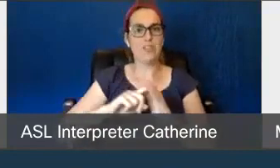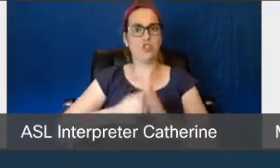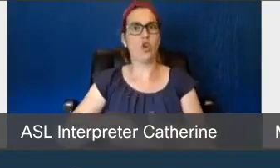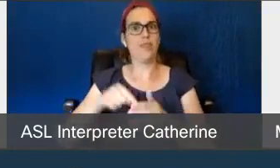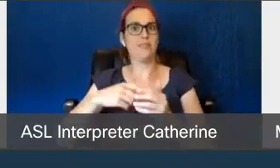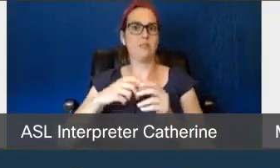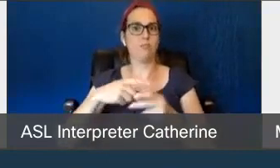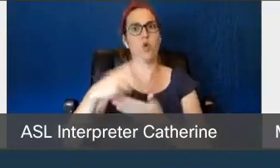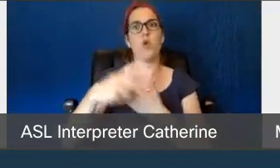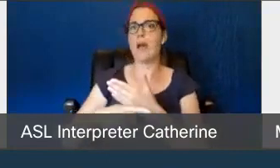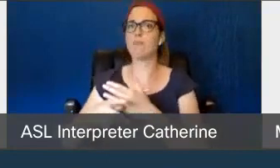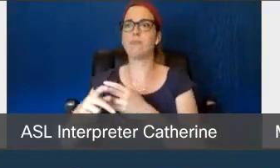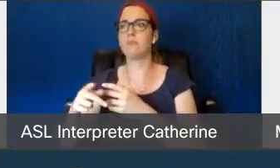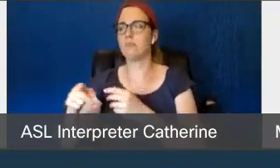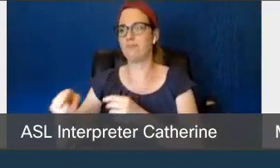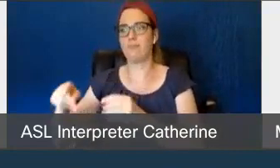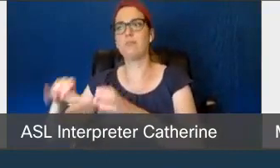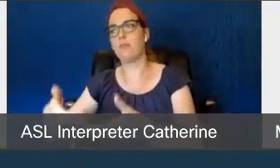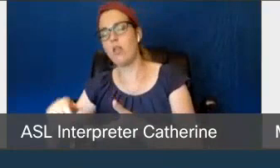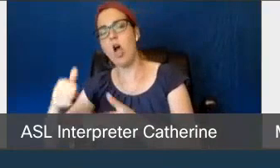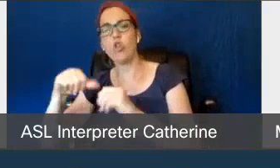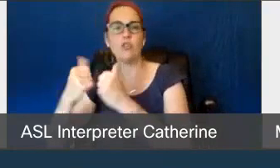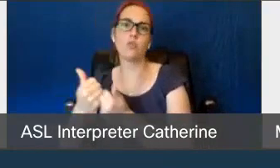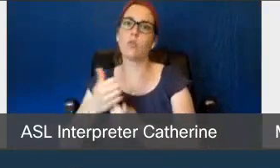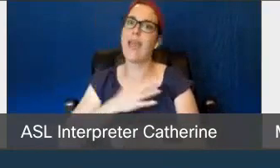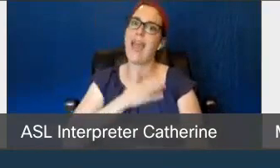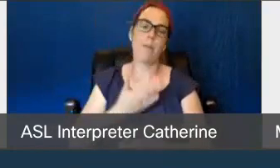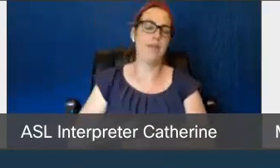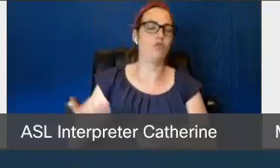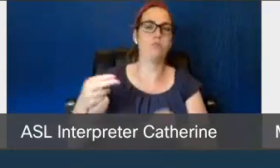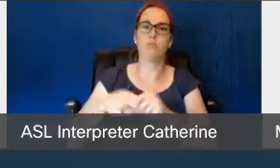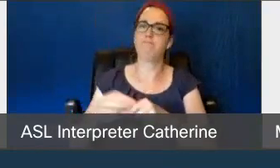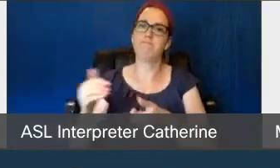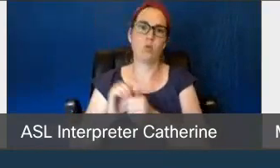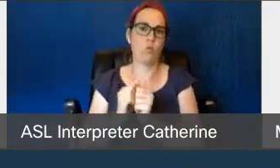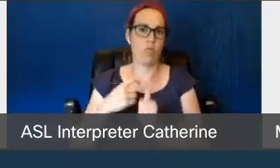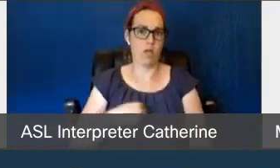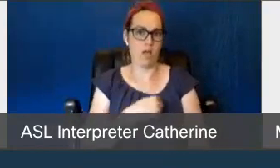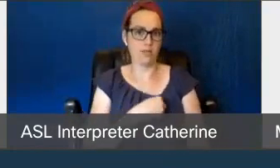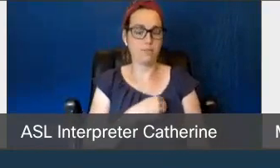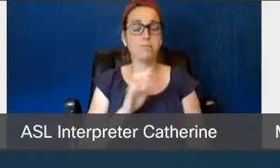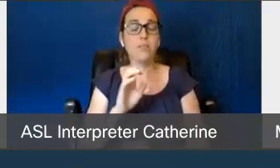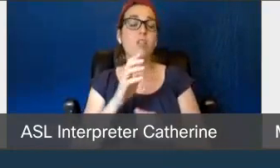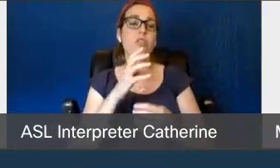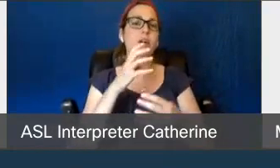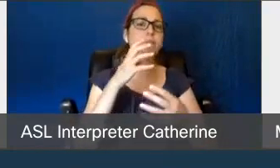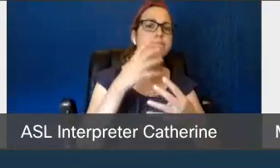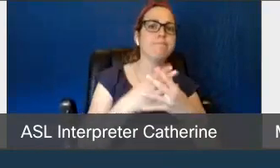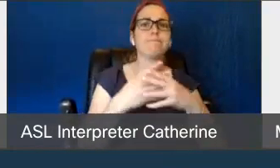'cause the main thing is we're trying to treat the whole person and get the person better stable so when they're back in the community that they won't re-offend.